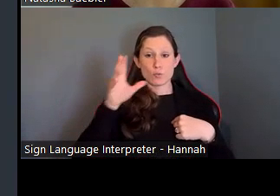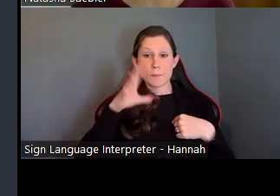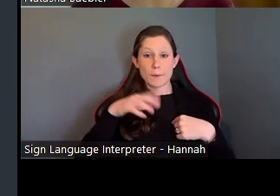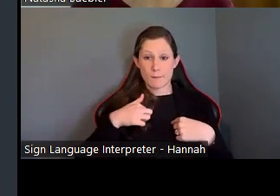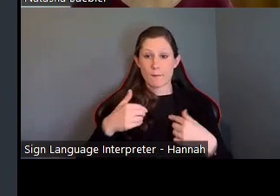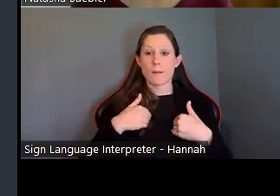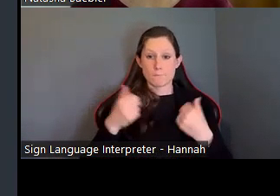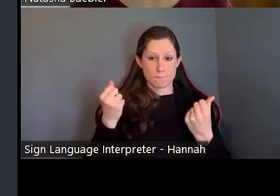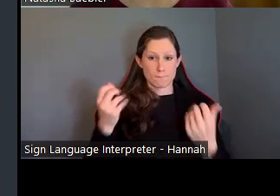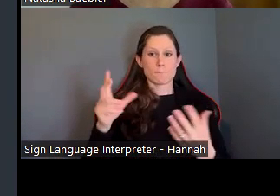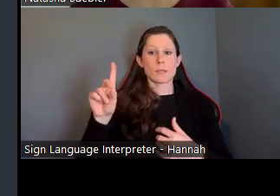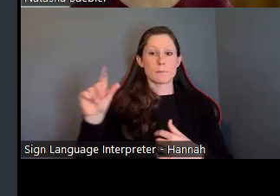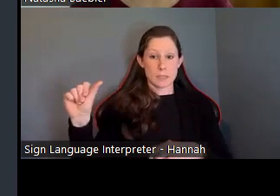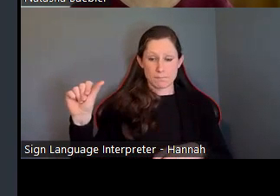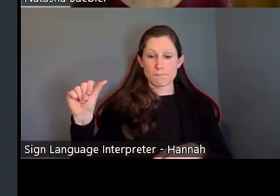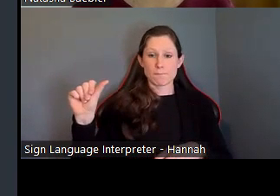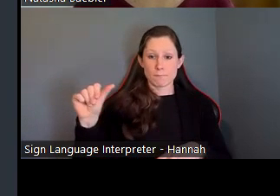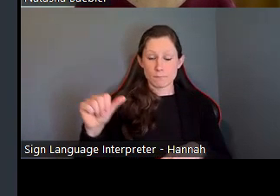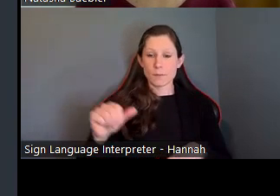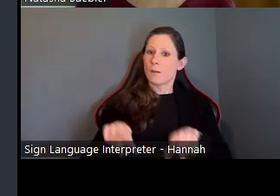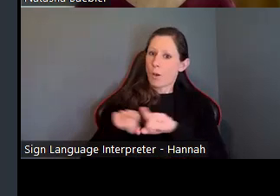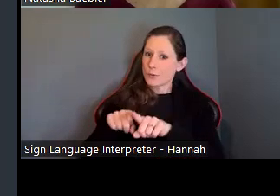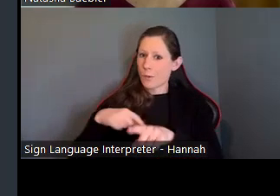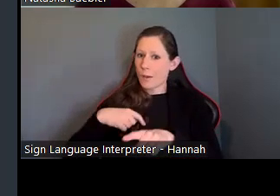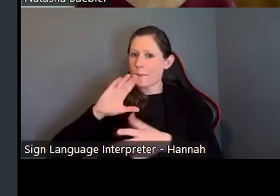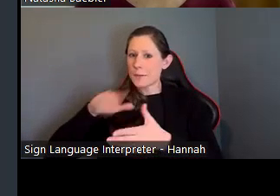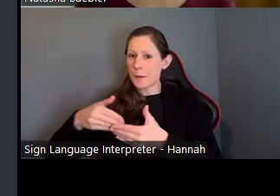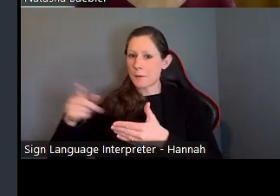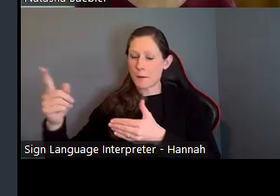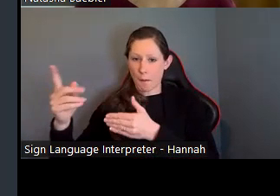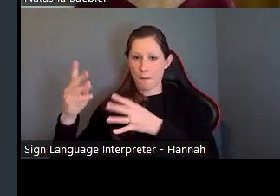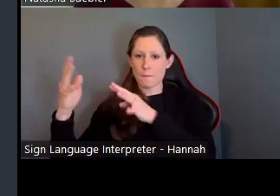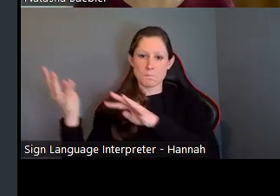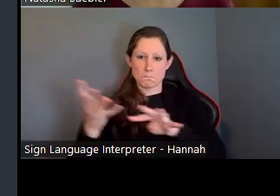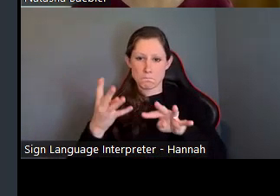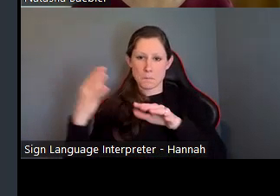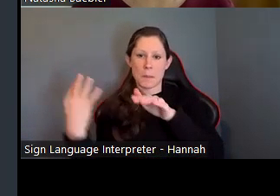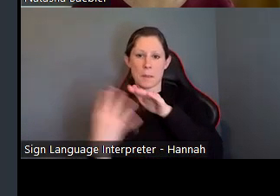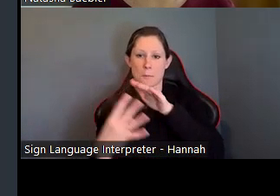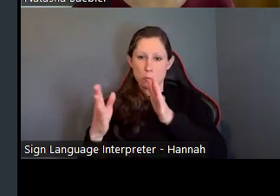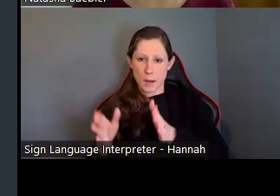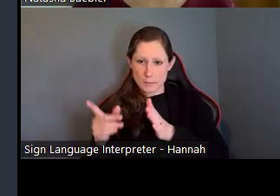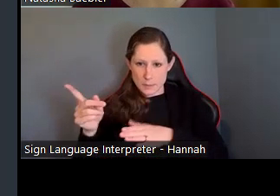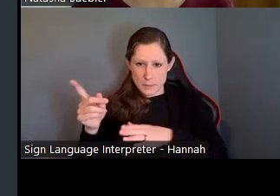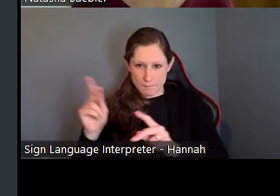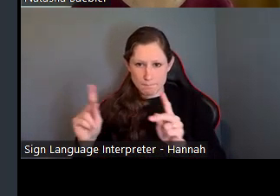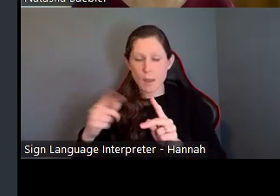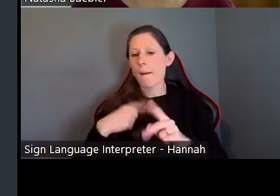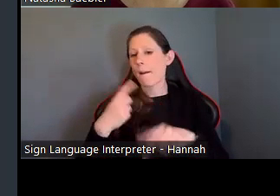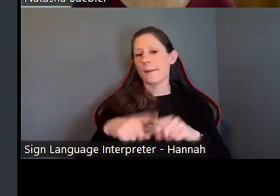I'm also the daughter of immigrants. I can't separate those things from who I am.